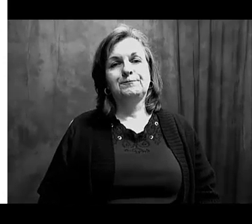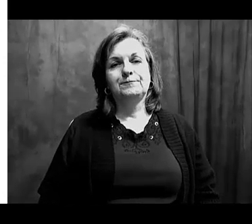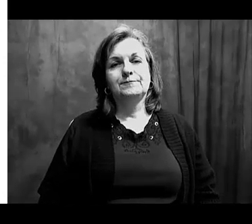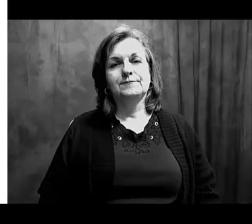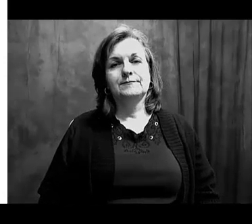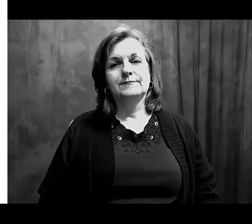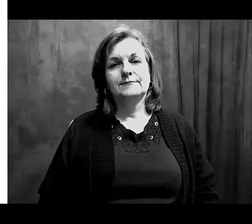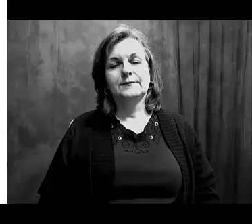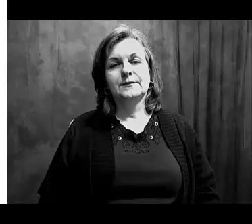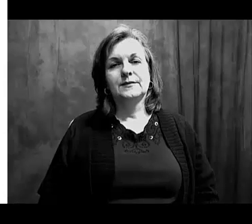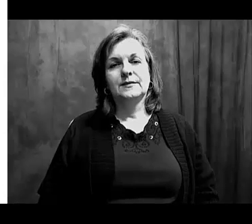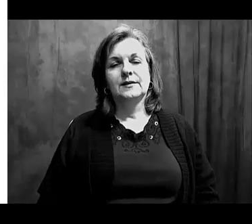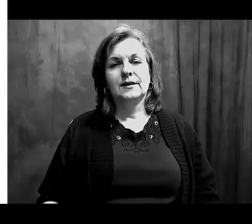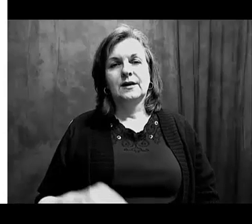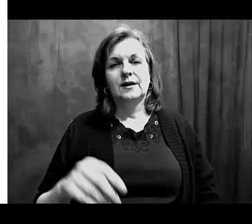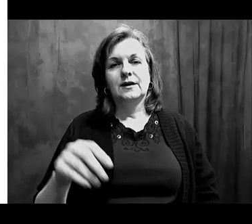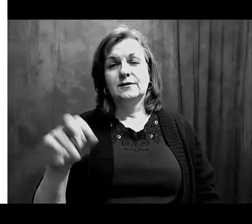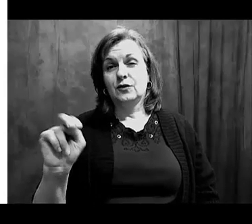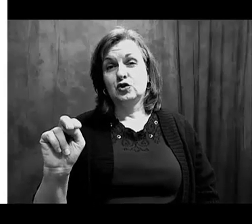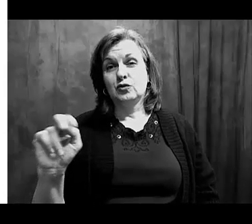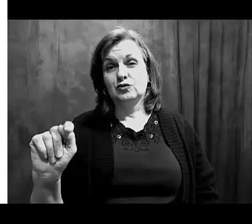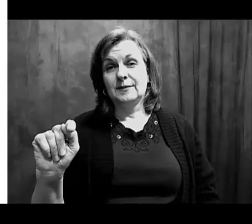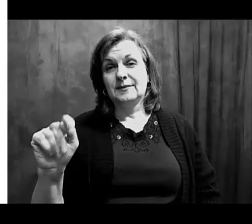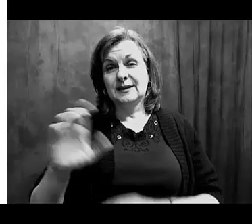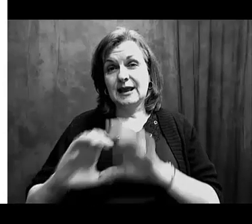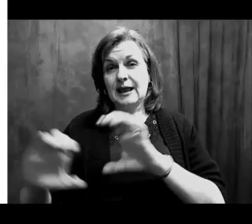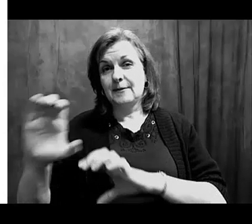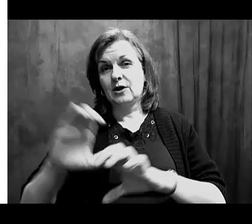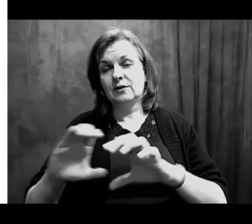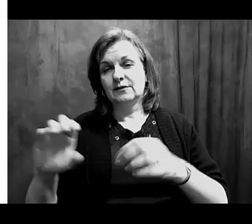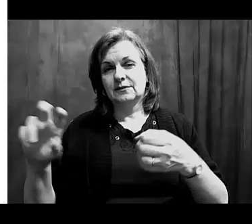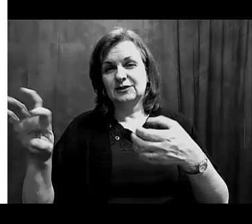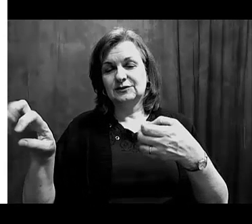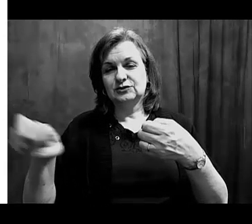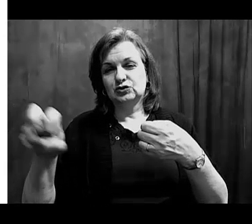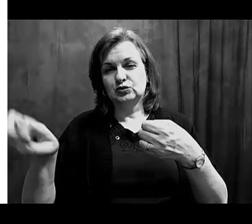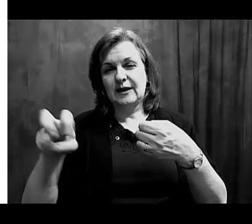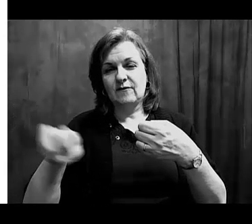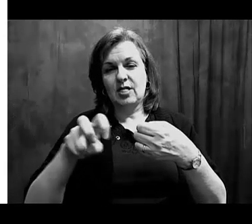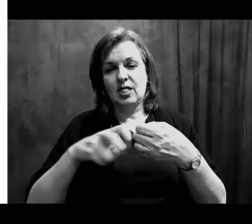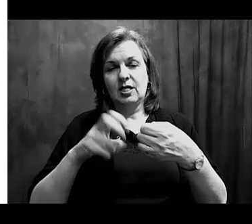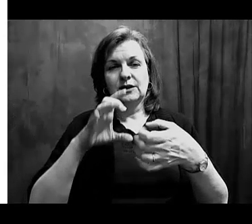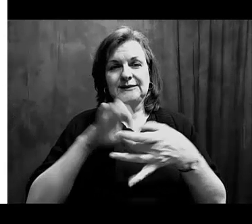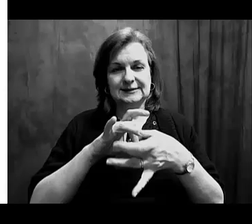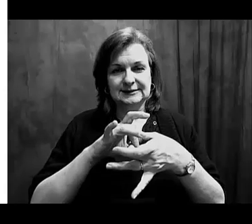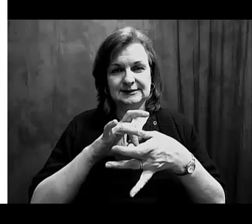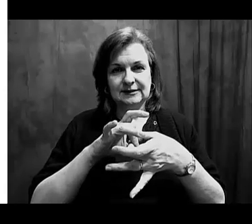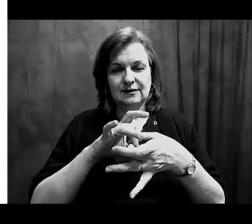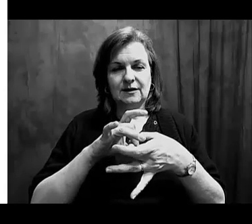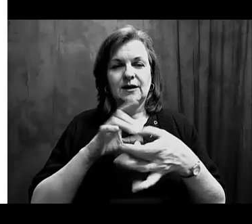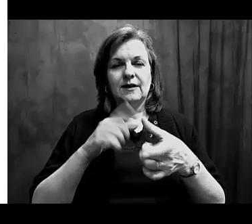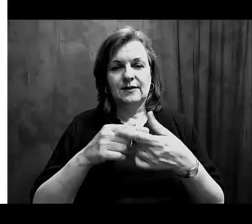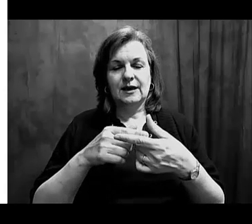so these know transmitters are chemical signals that are gonna come in -- act on this enzyme